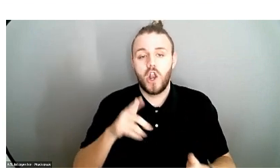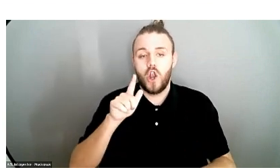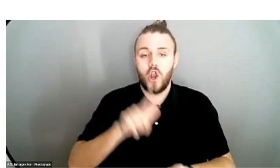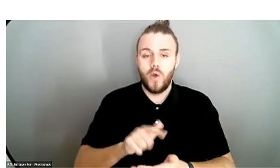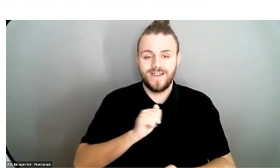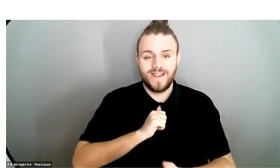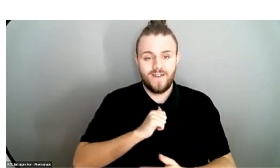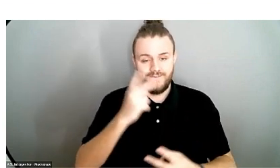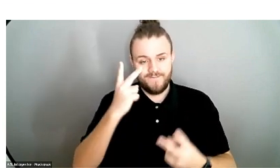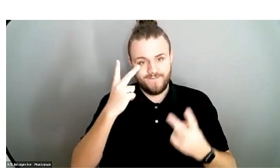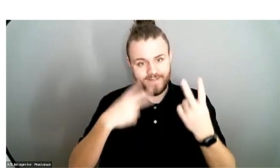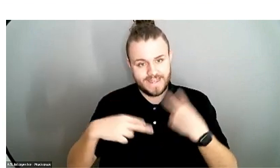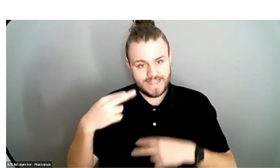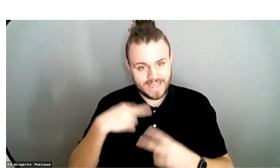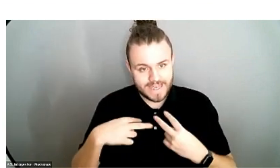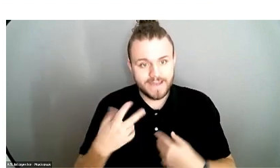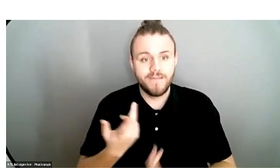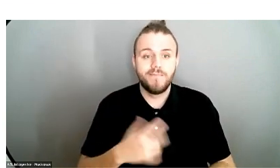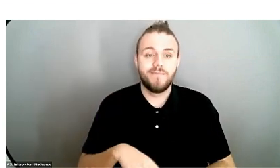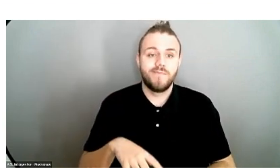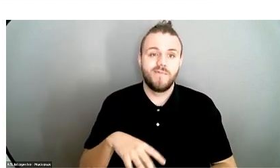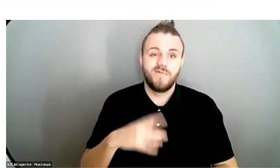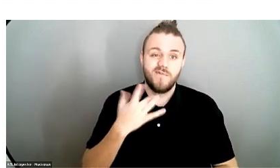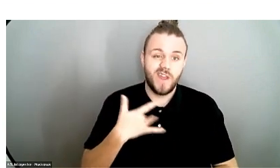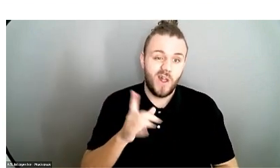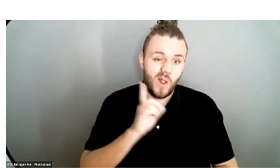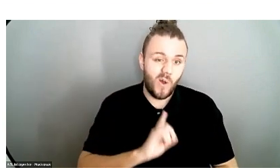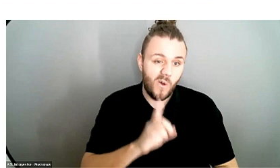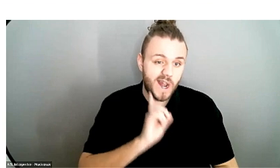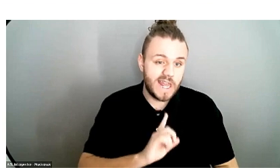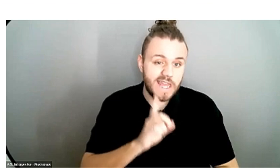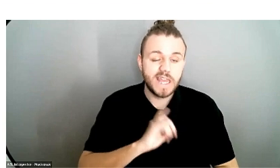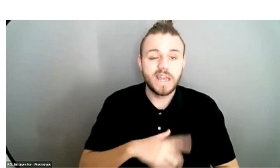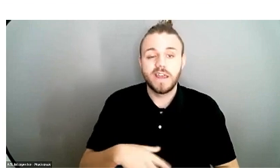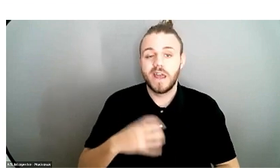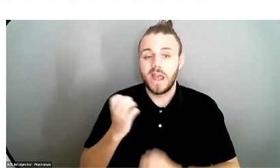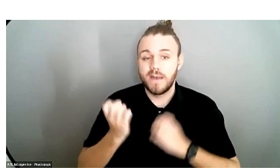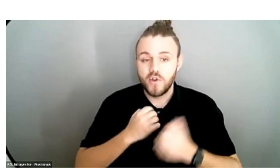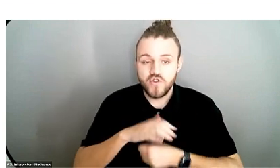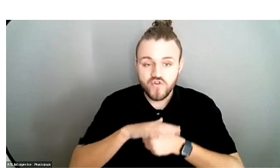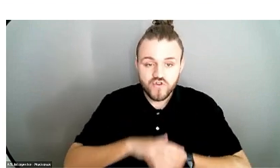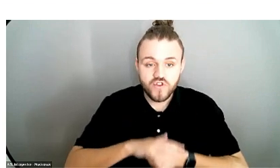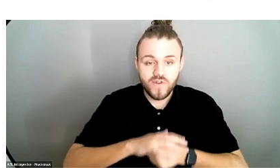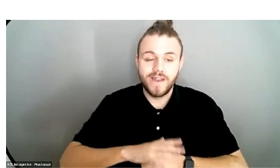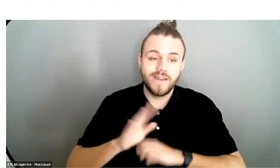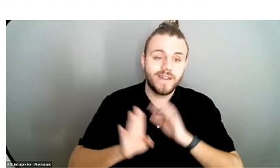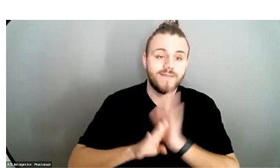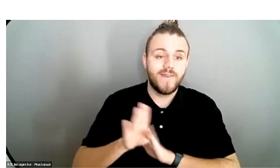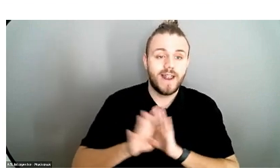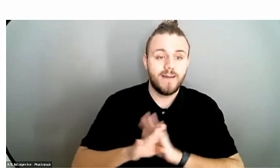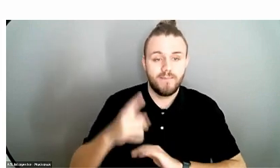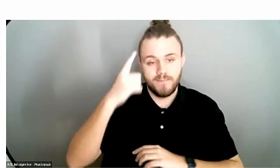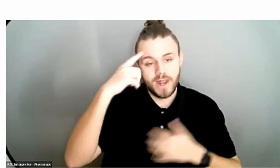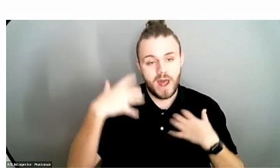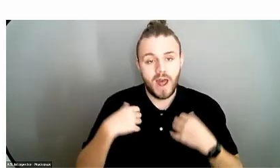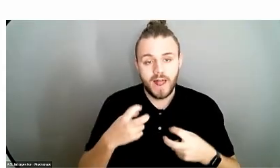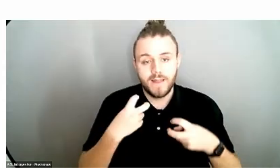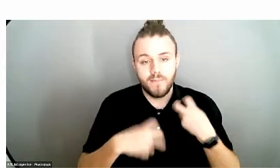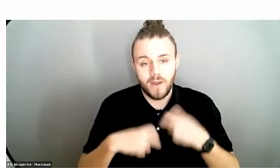to experience greater loneliness and emotional distress, and to develop mental health problems. When we're looking specifically